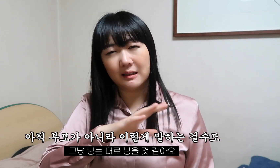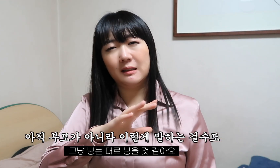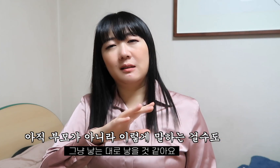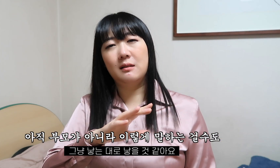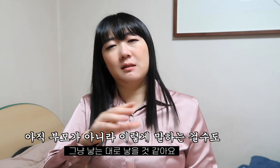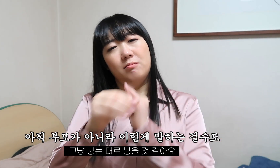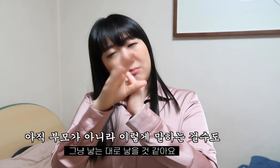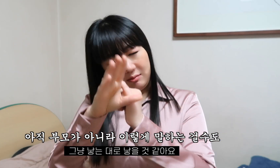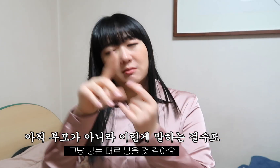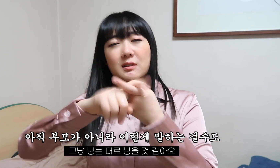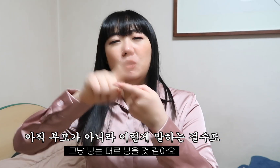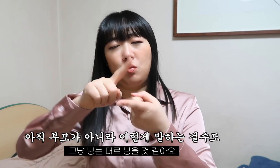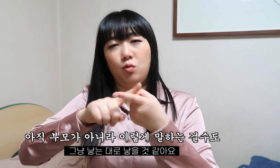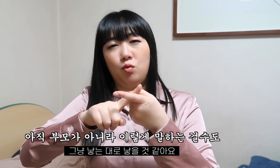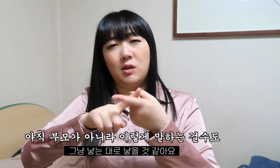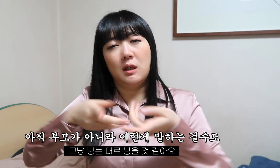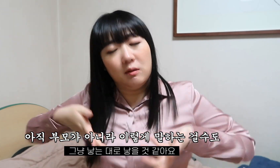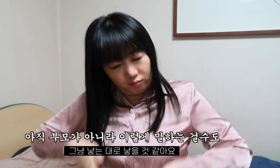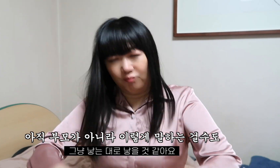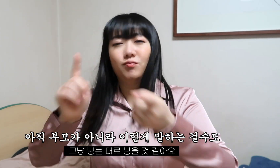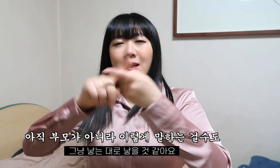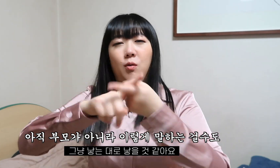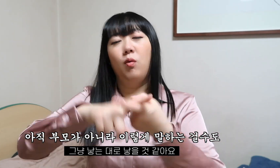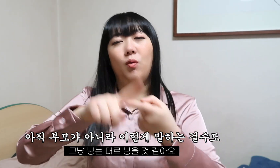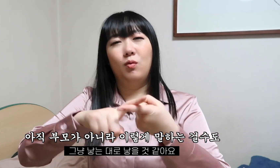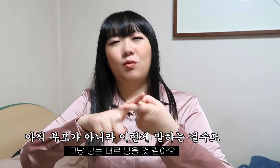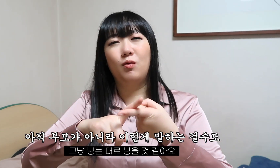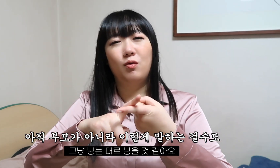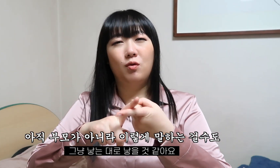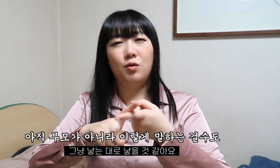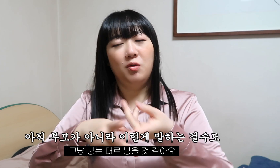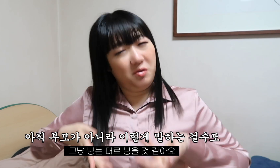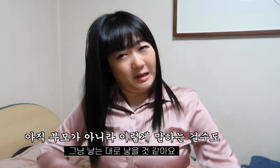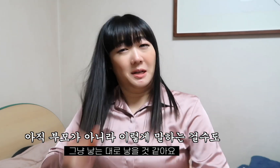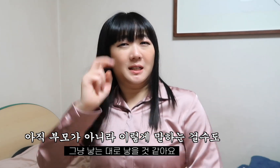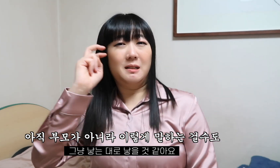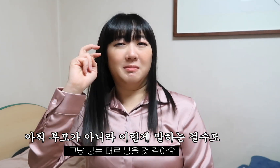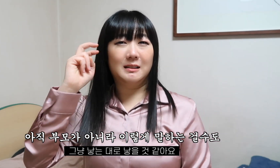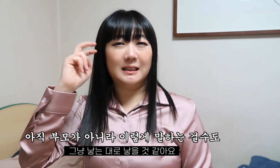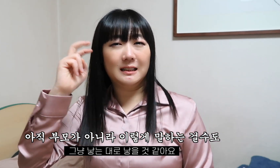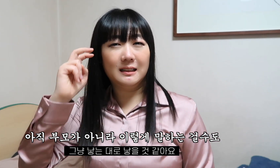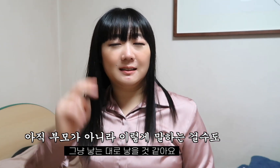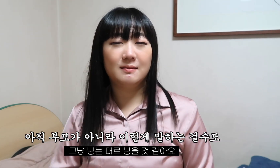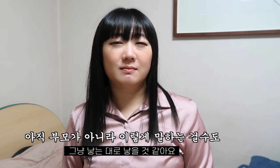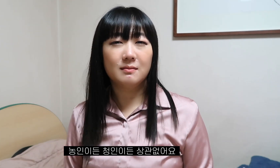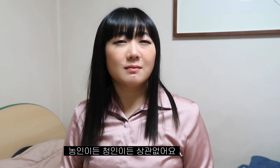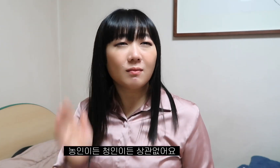I think I'll just give birth as it is born.